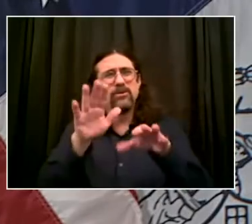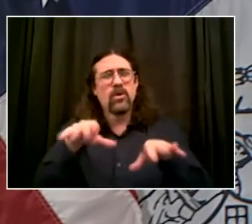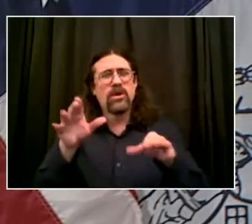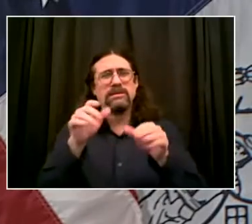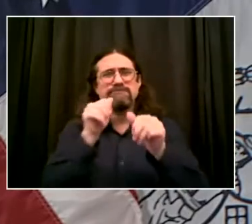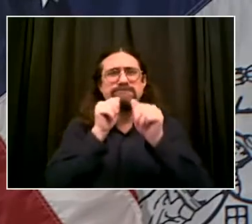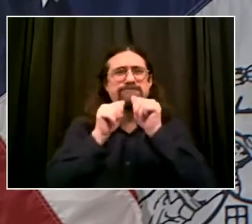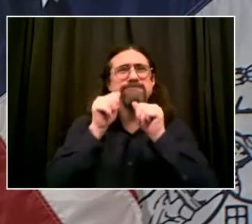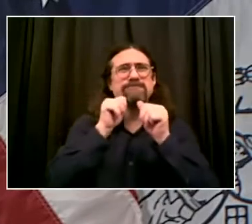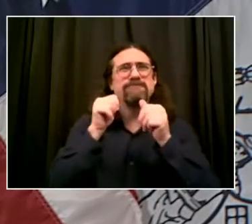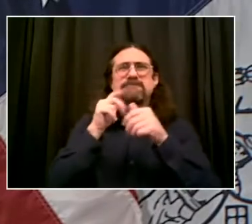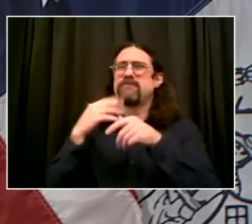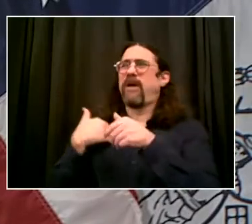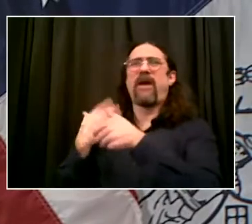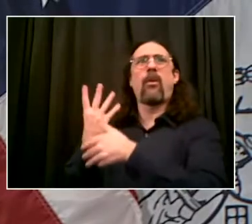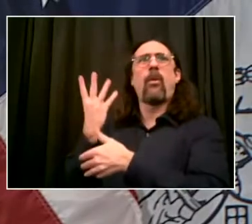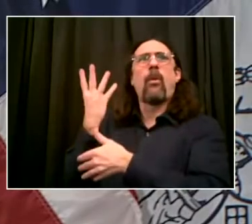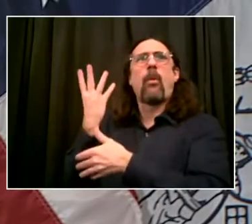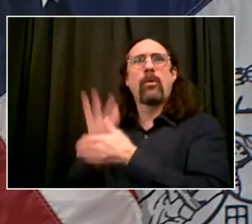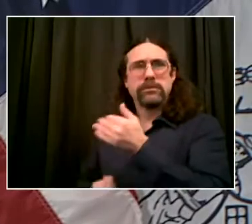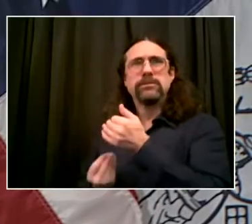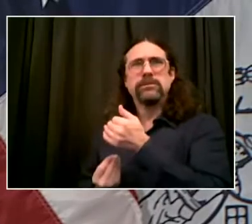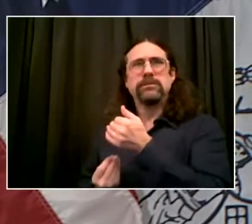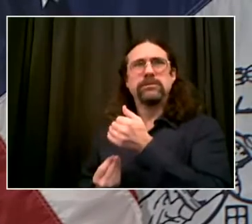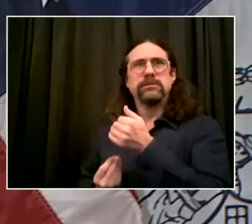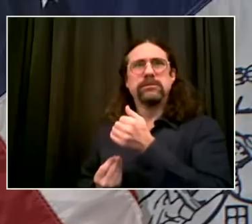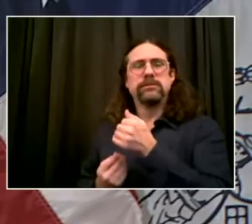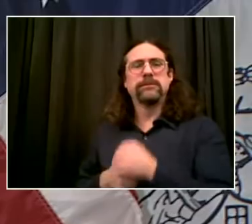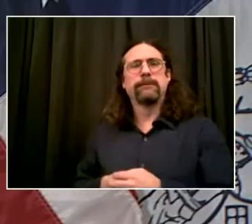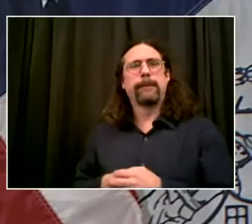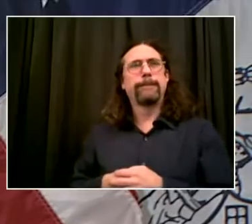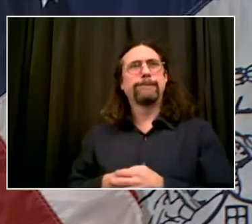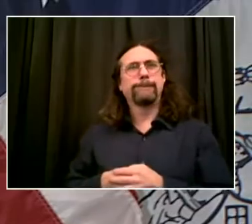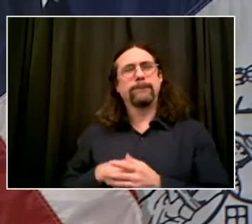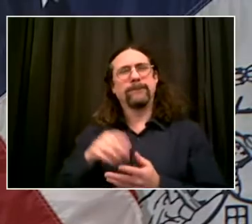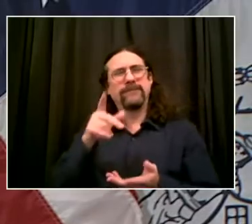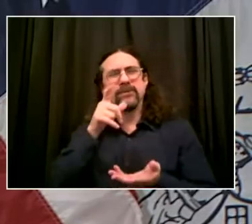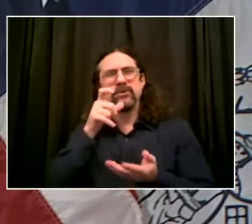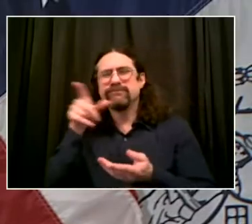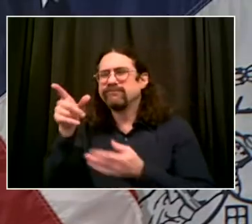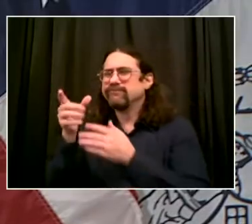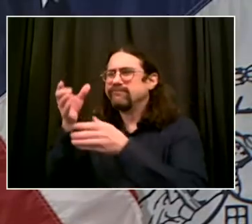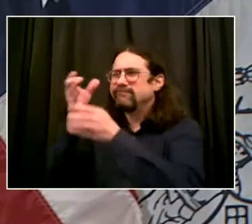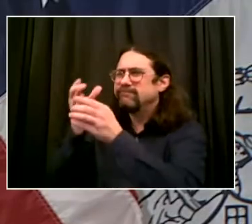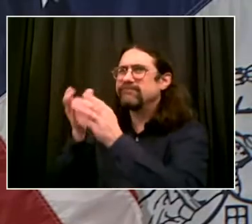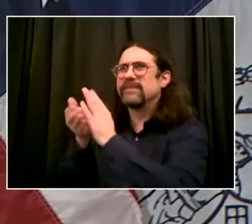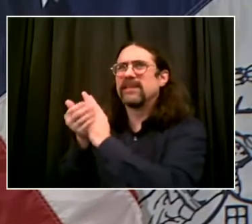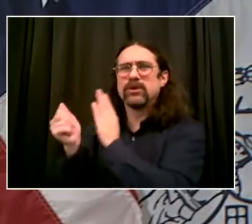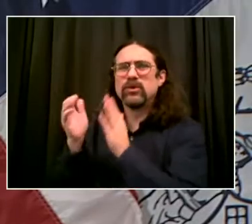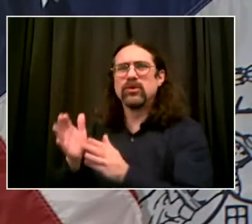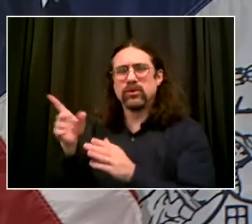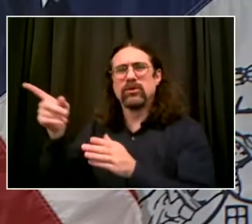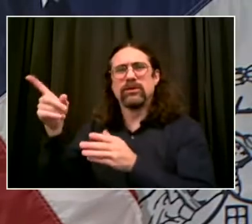ON? THAT'S A GREAT QUESTION AND THEN THE CHANCNCLELOR CAN SPEAK WITH MUCH GREATER EXPERTISE BUT I THINK IT'S